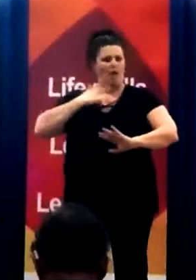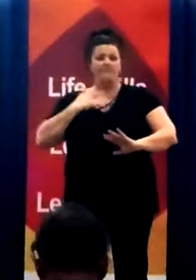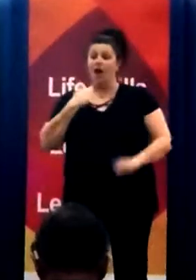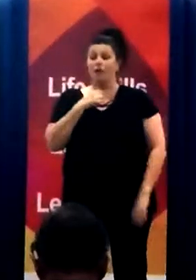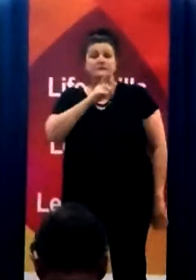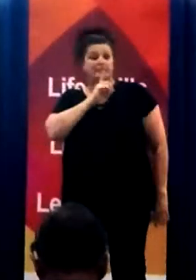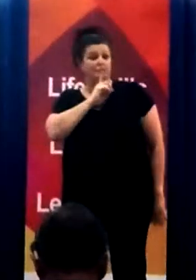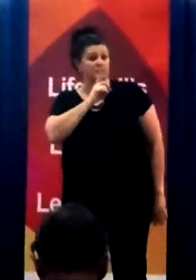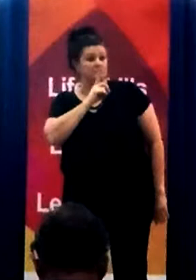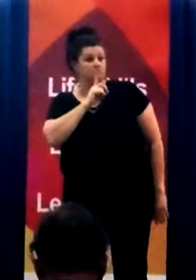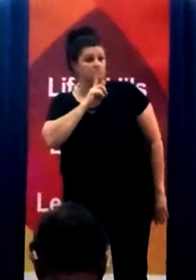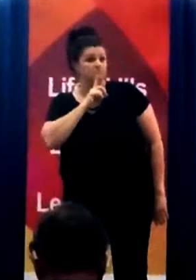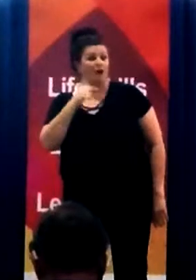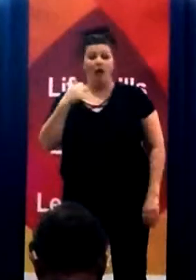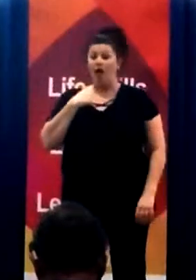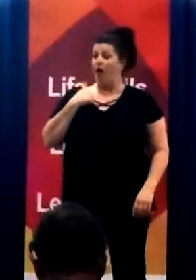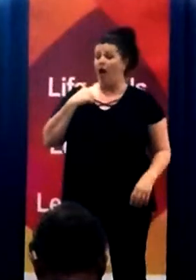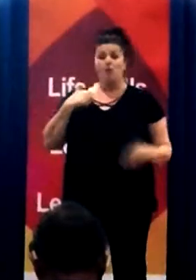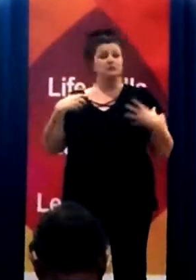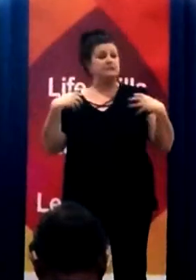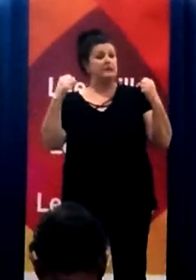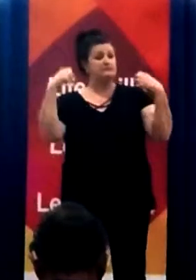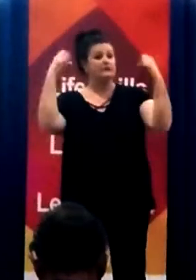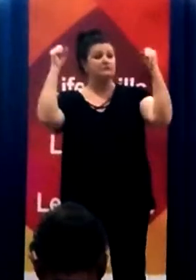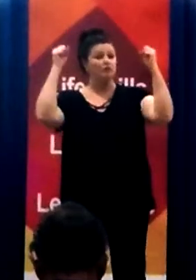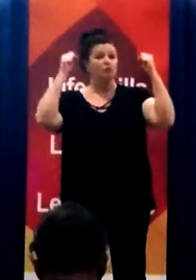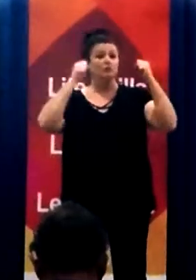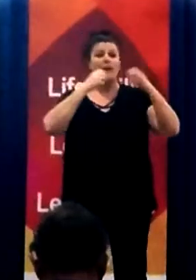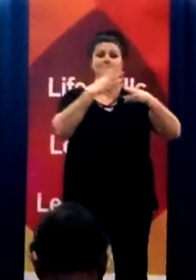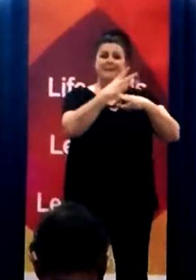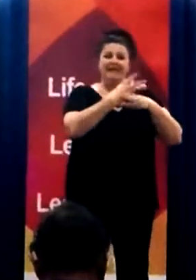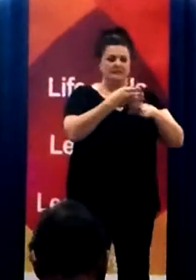I was a very successful Hearing science and mathematics teacher.